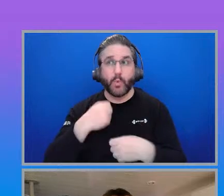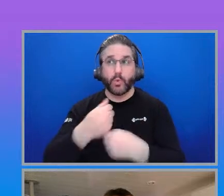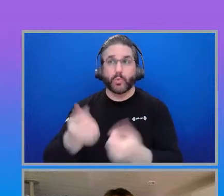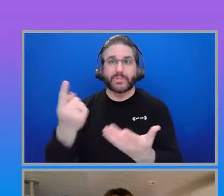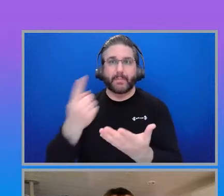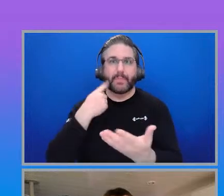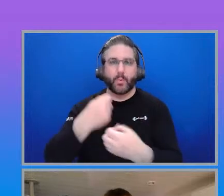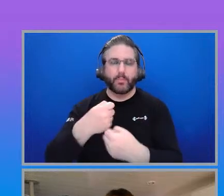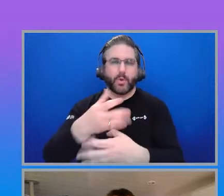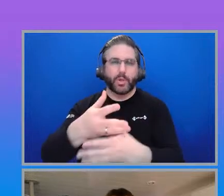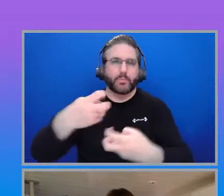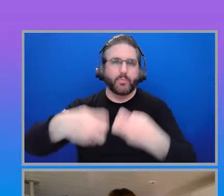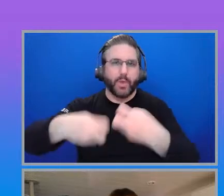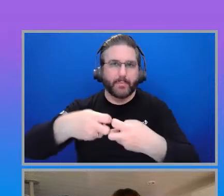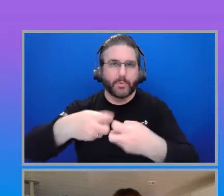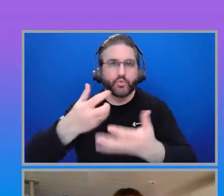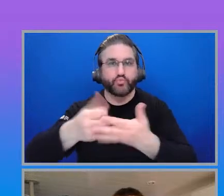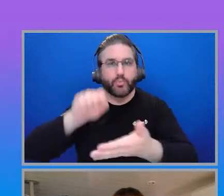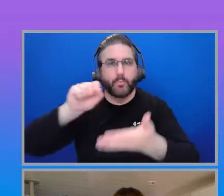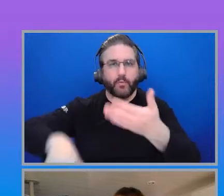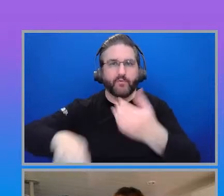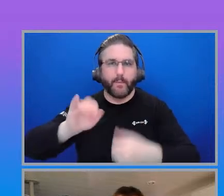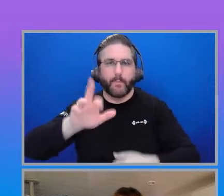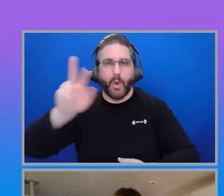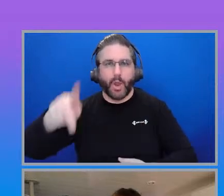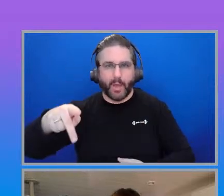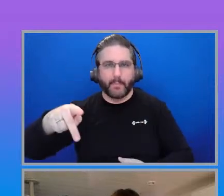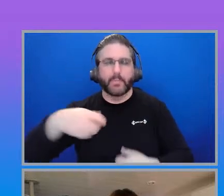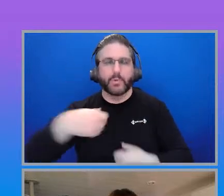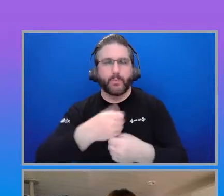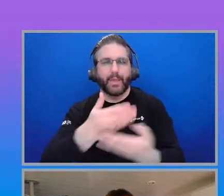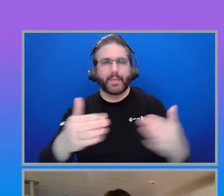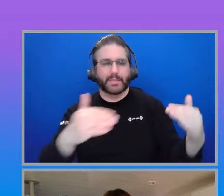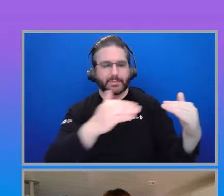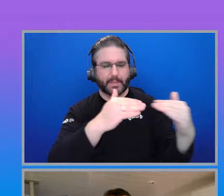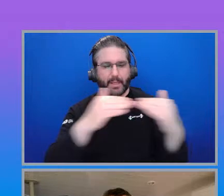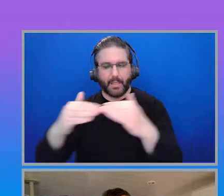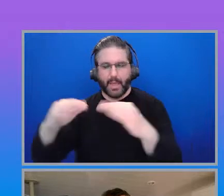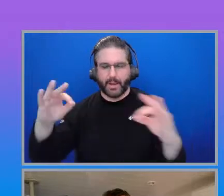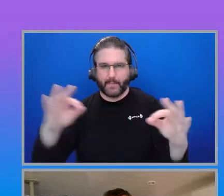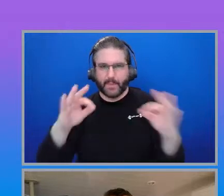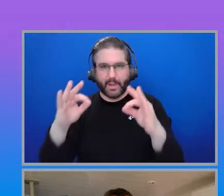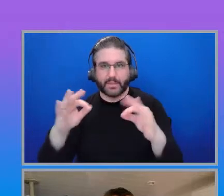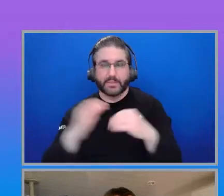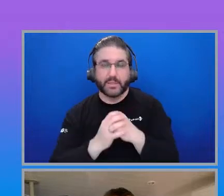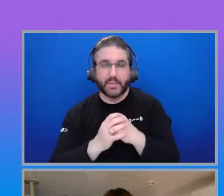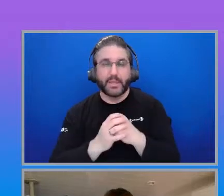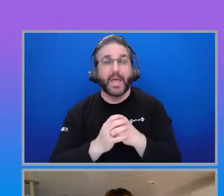problematic. And that is removing markup in order to make things line up nicely. And these